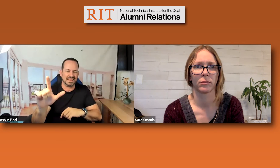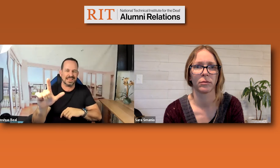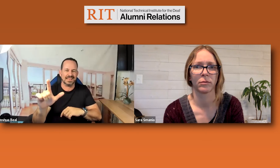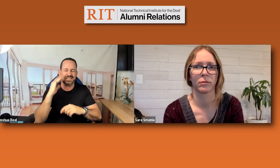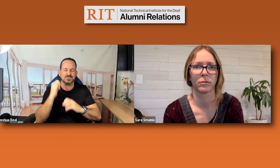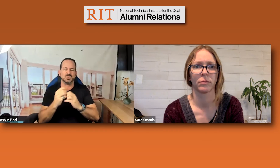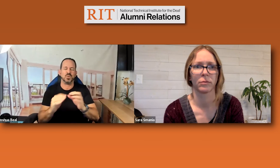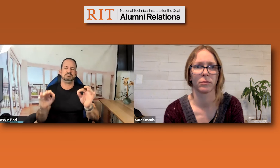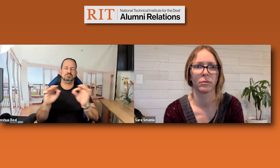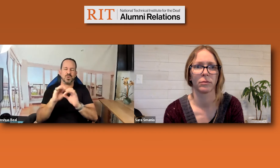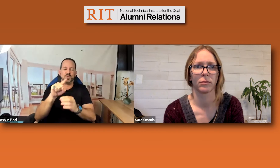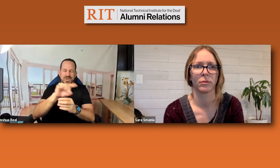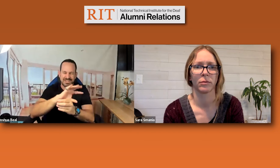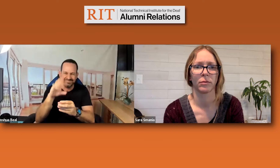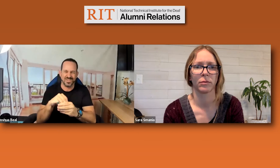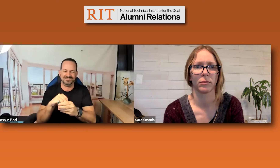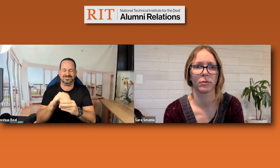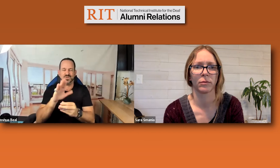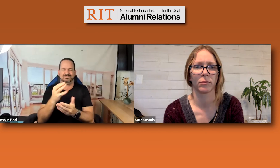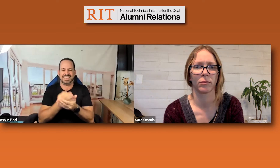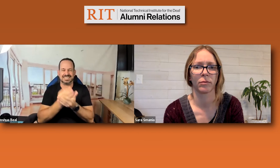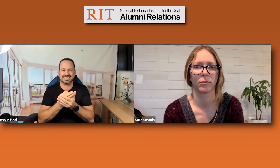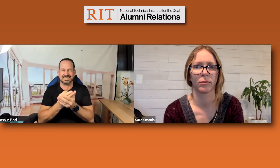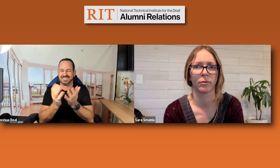and then the children get hit with the tax bill later.